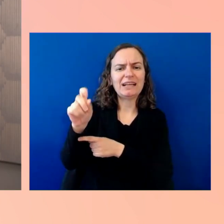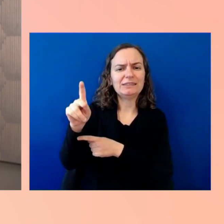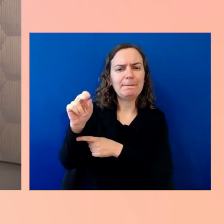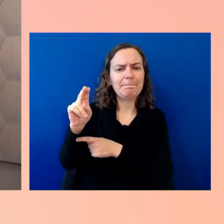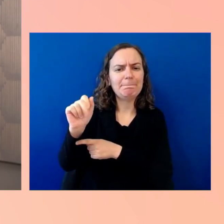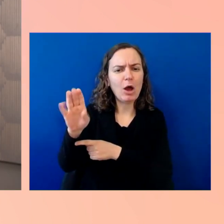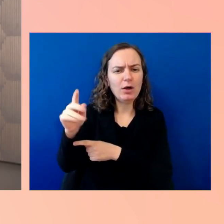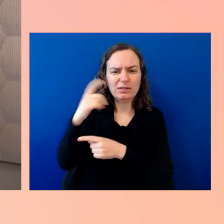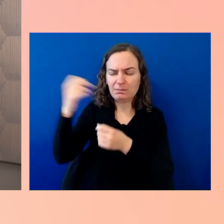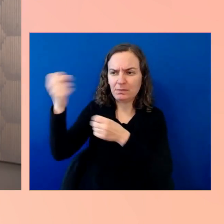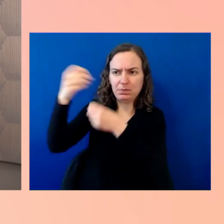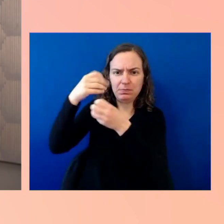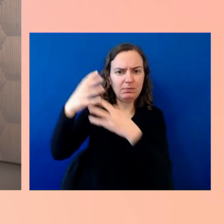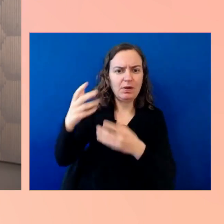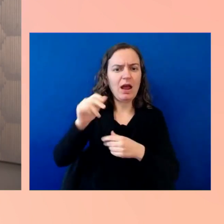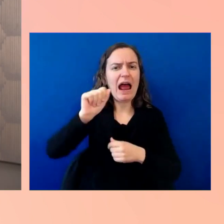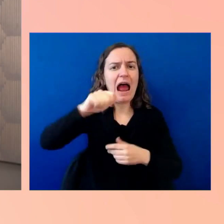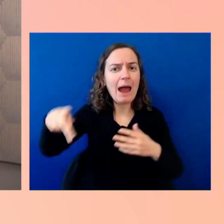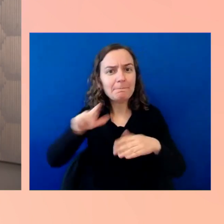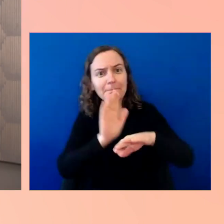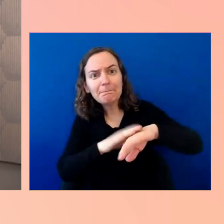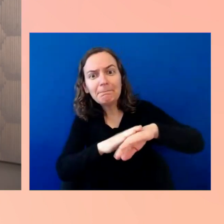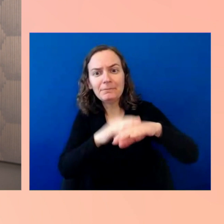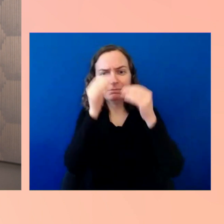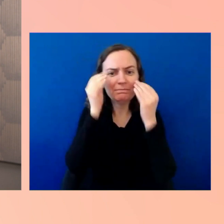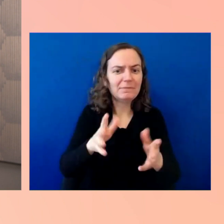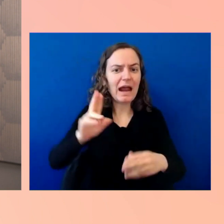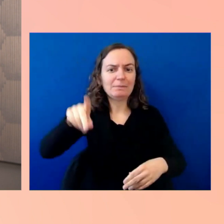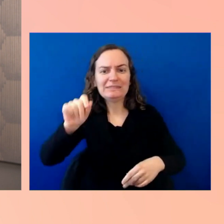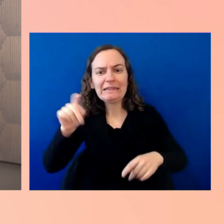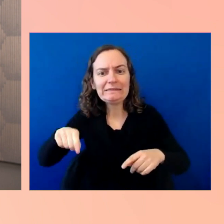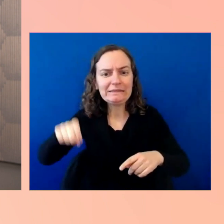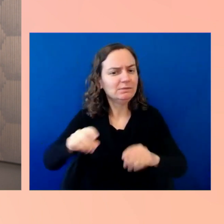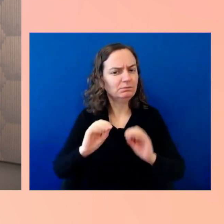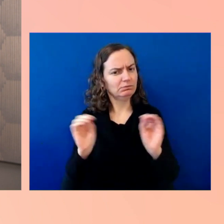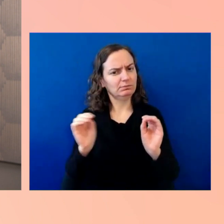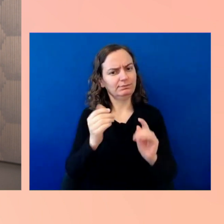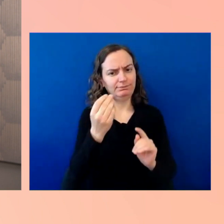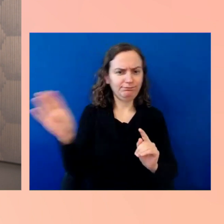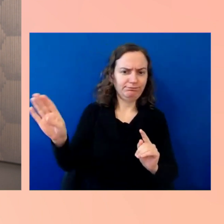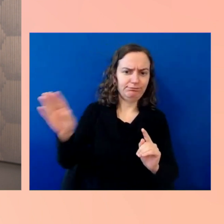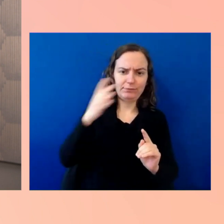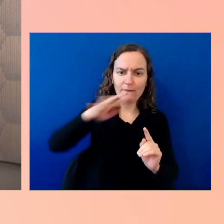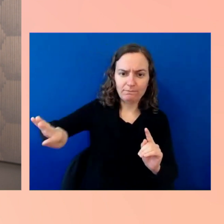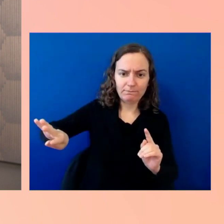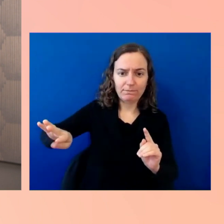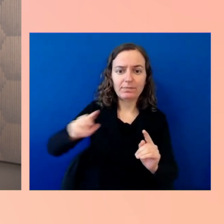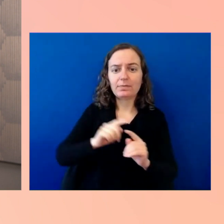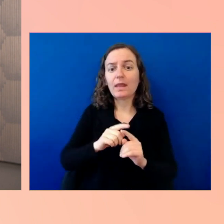Now thanks to the integration with the clock app, you will see a timer that will allow you to write that overdue trip report,